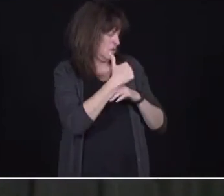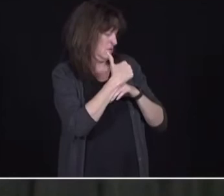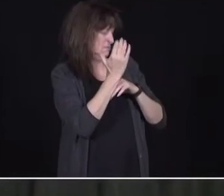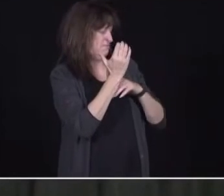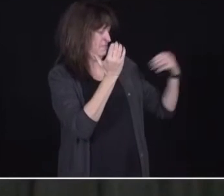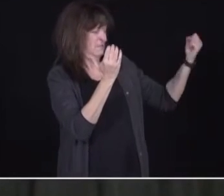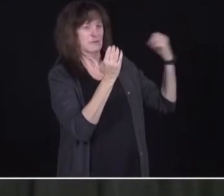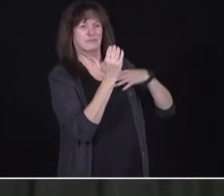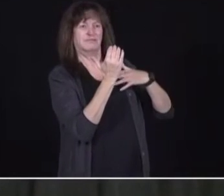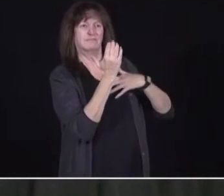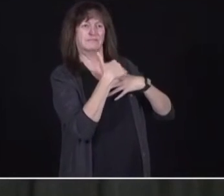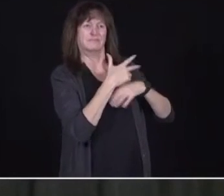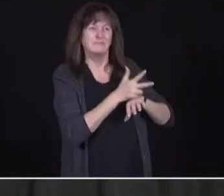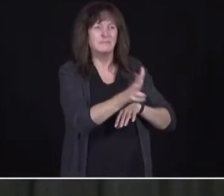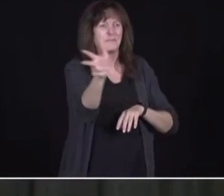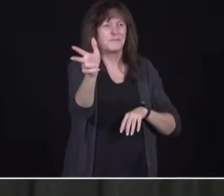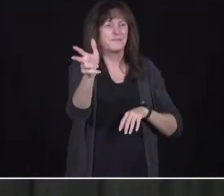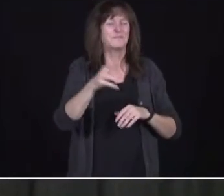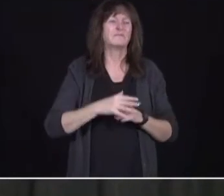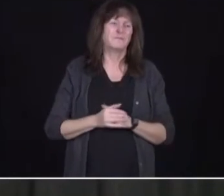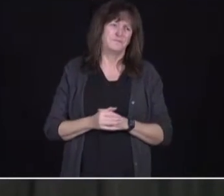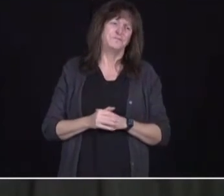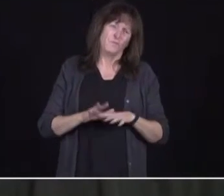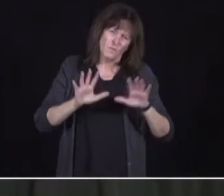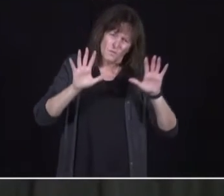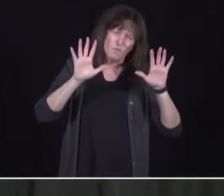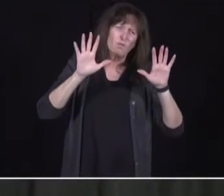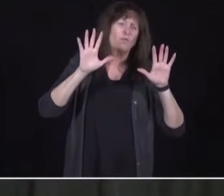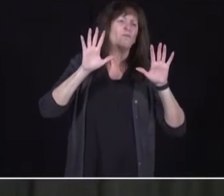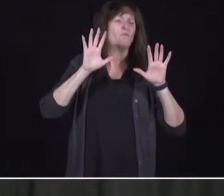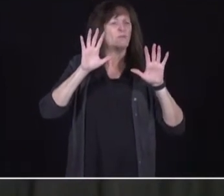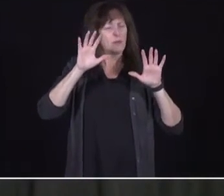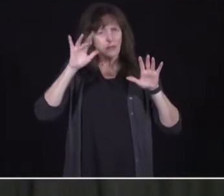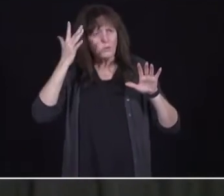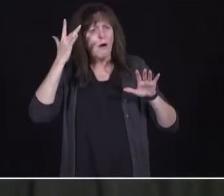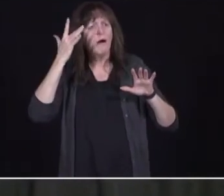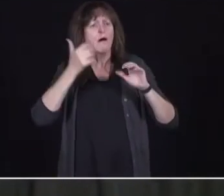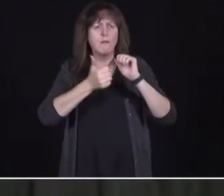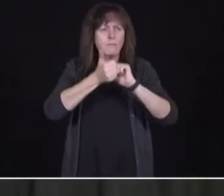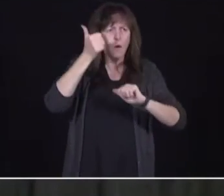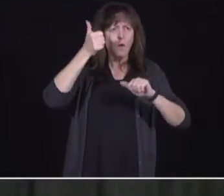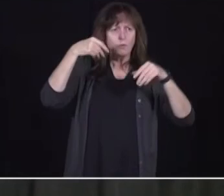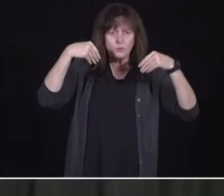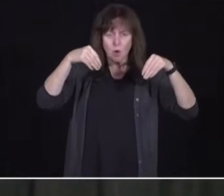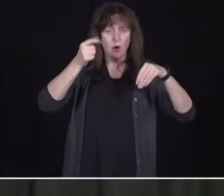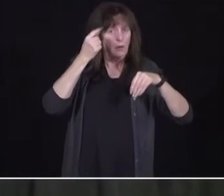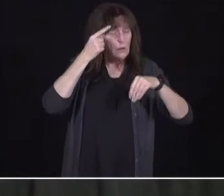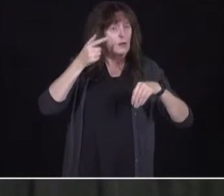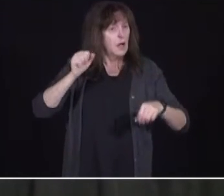most retail to remain open through curbside only. Schools in the hot